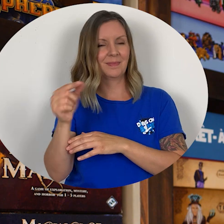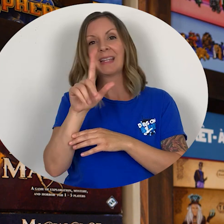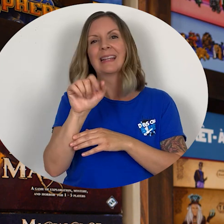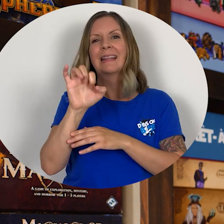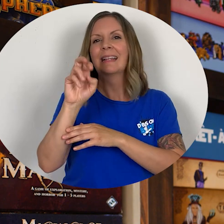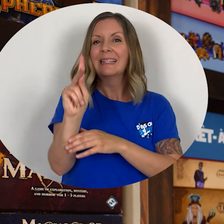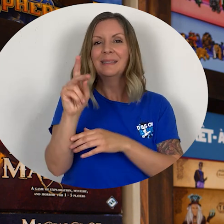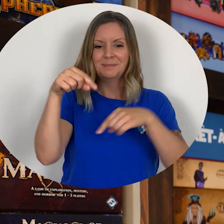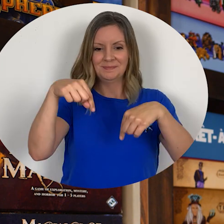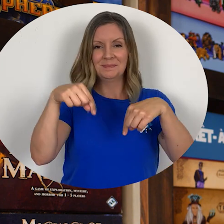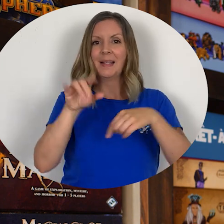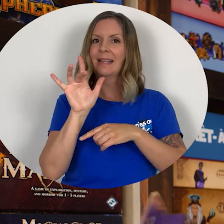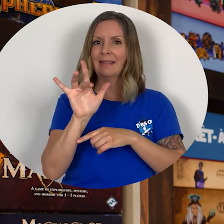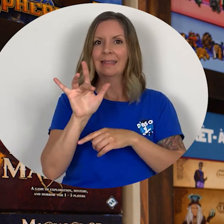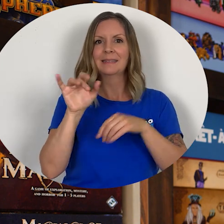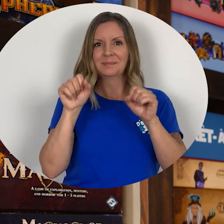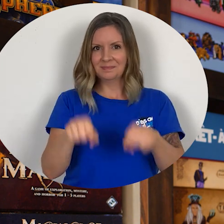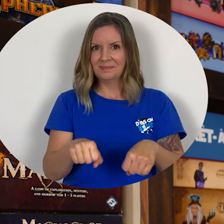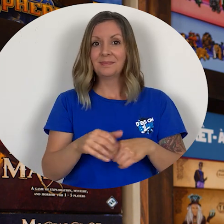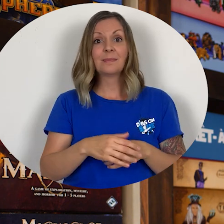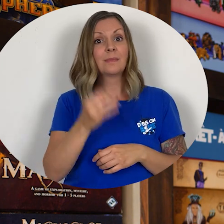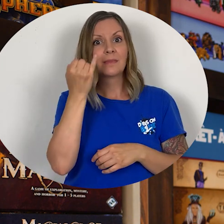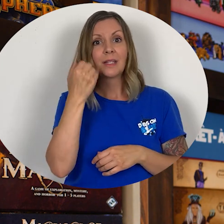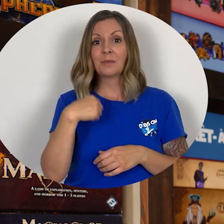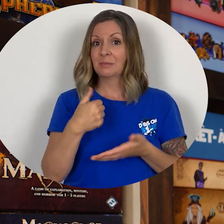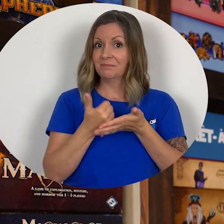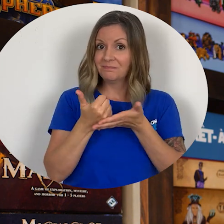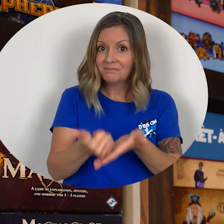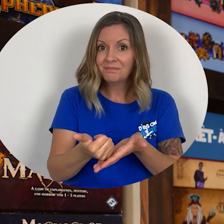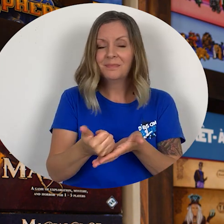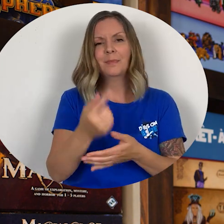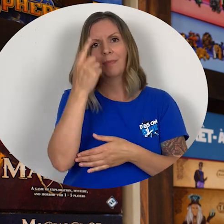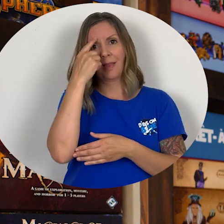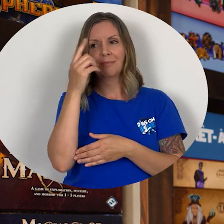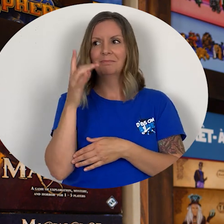page at BoardGameGeek and I’ll put a link to that in the description below. And if you